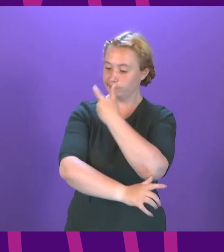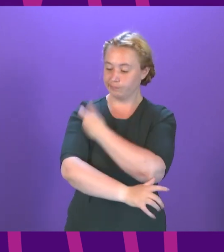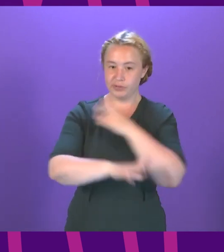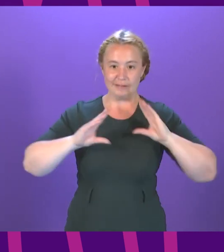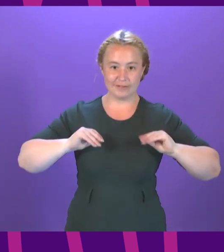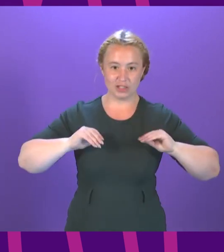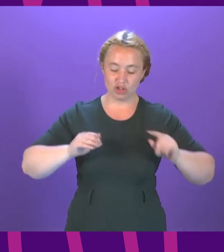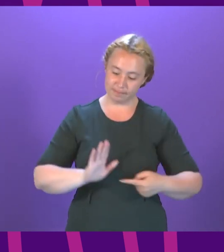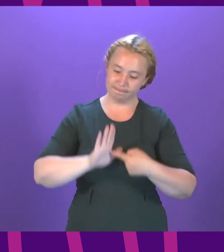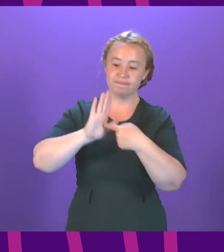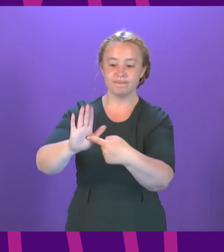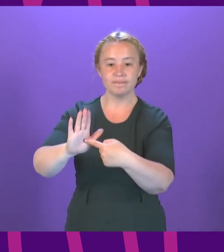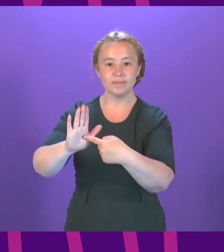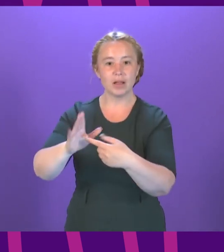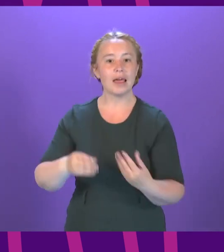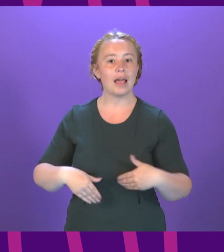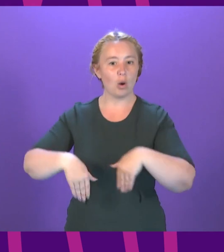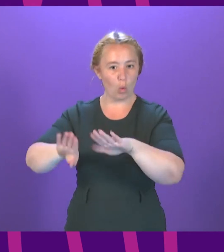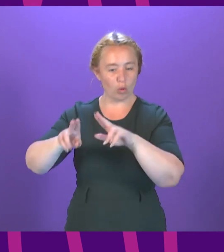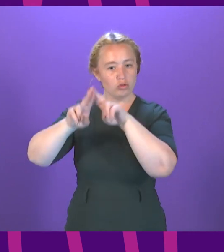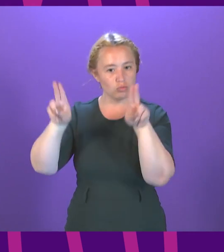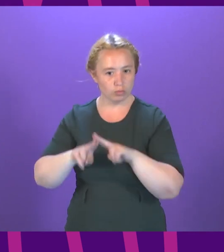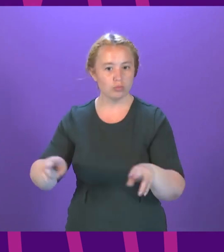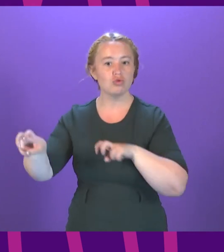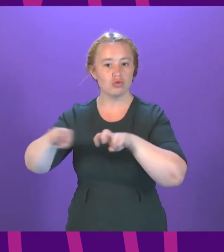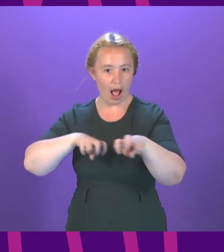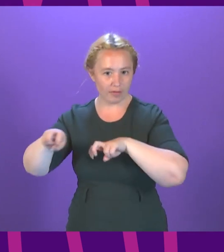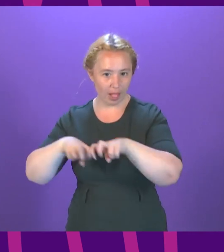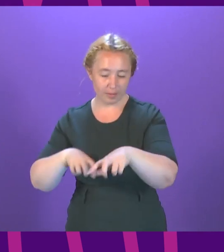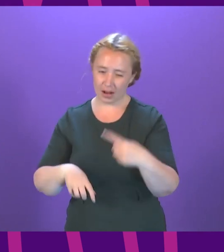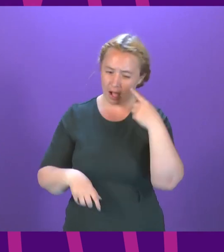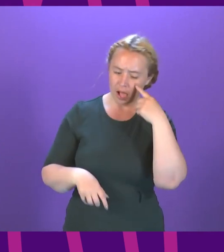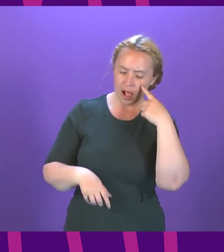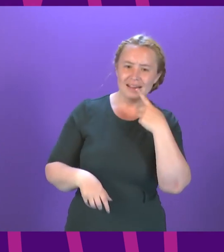international travel. When I last looked—which was earlier today or yesterday—the average time